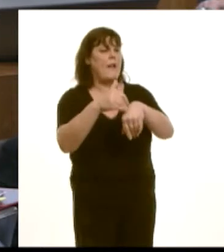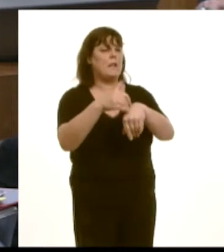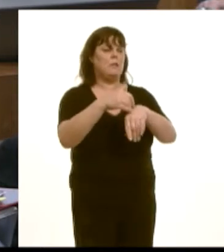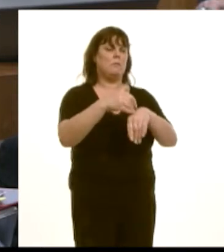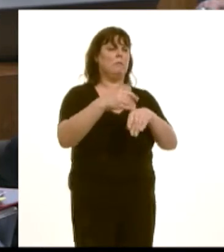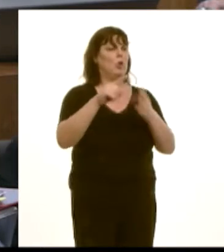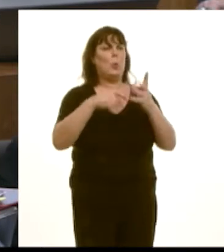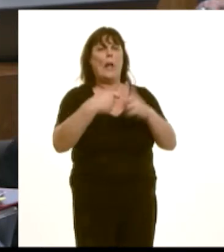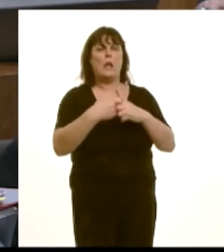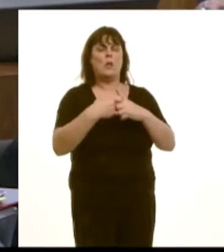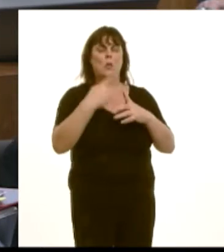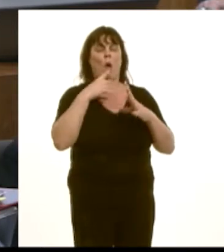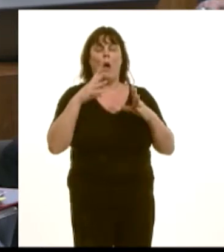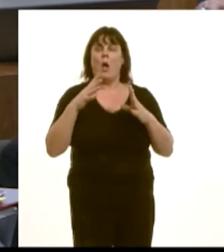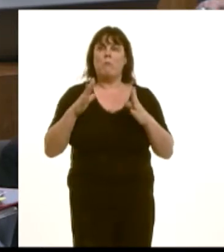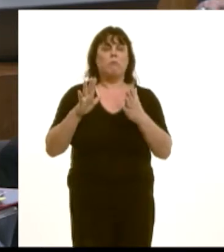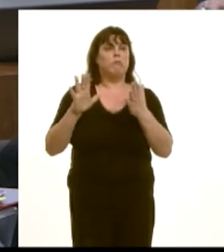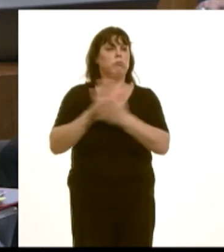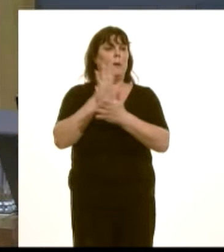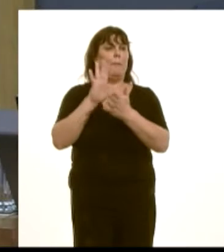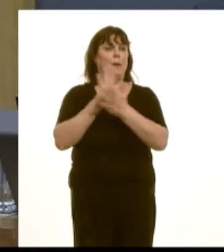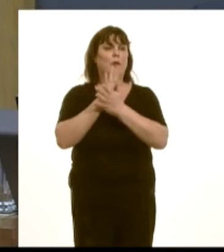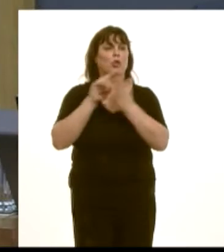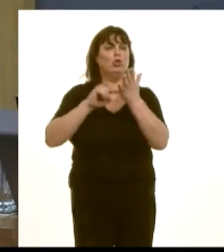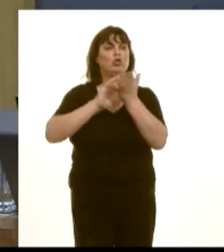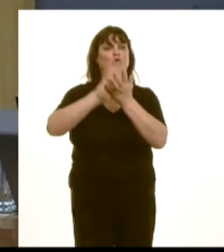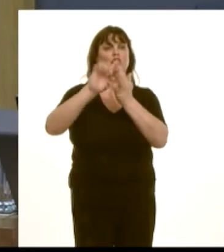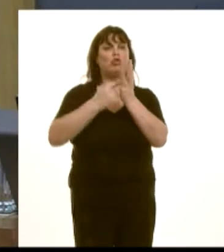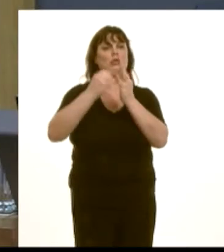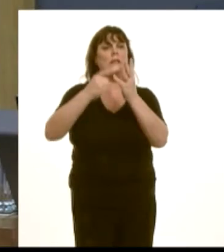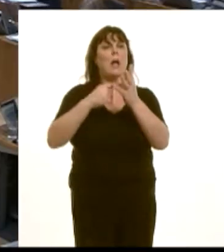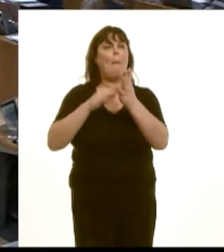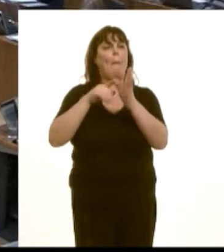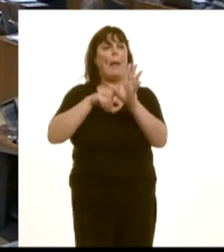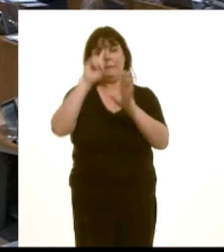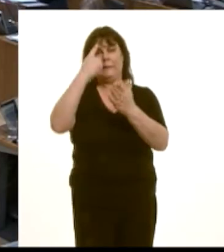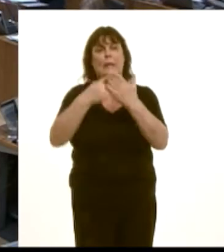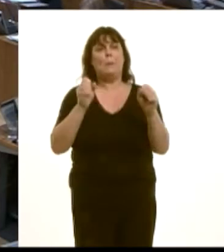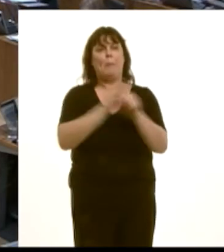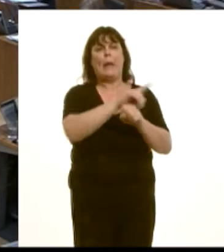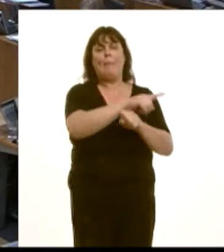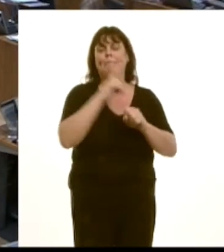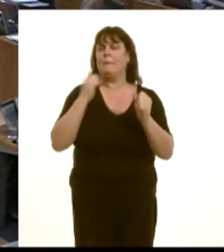much welcome the decision that was taken and I fully support her view on that.